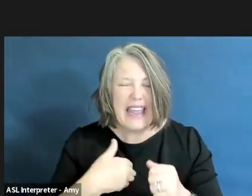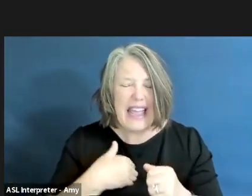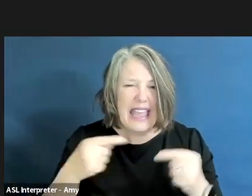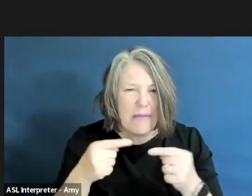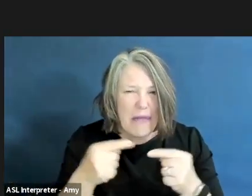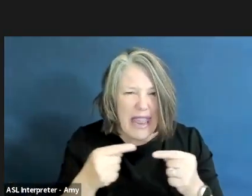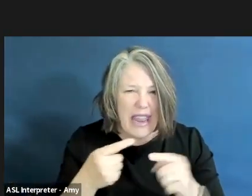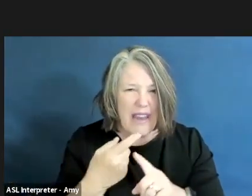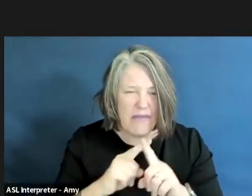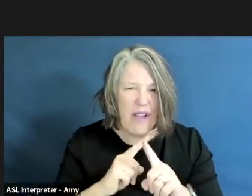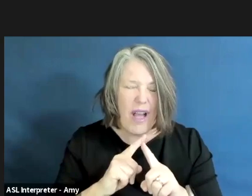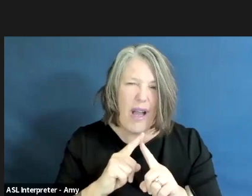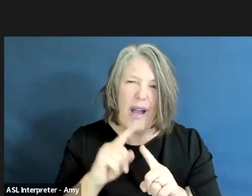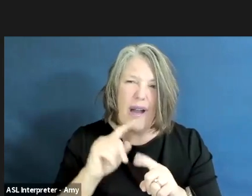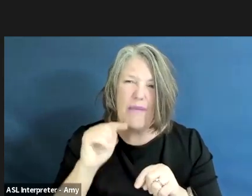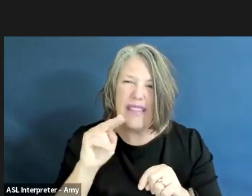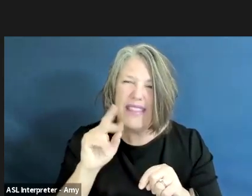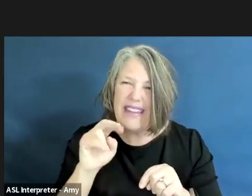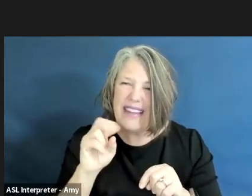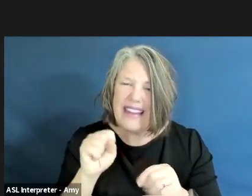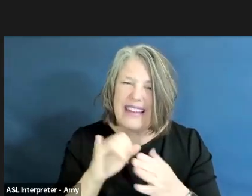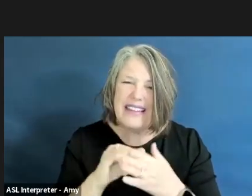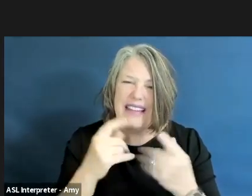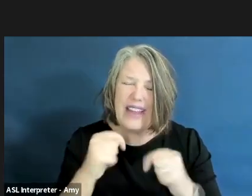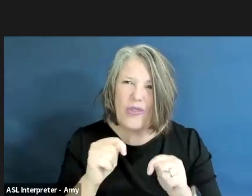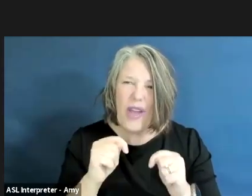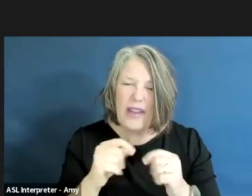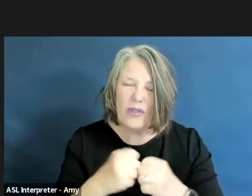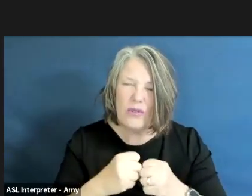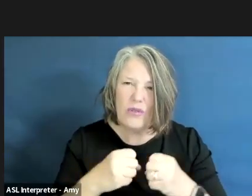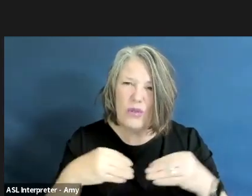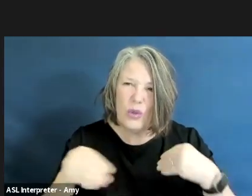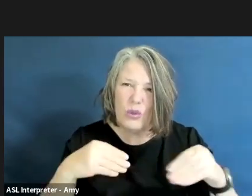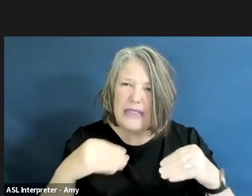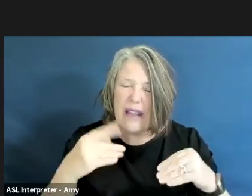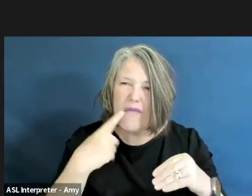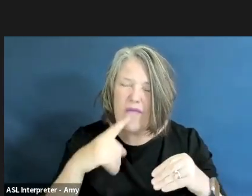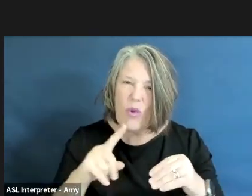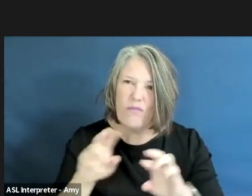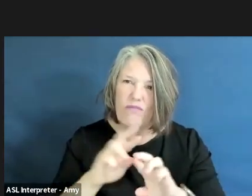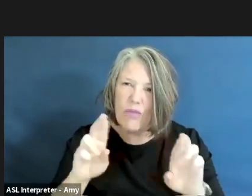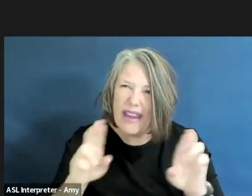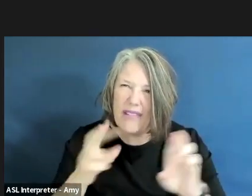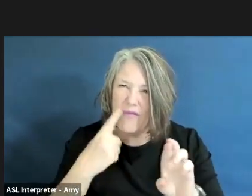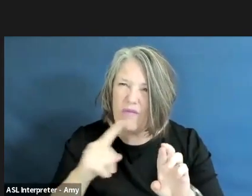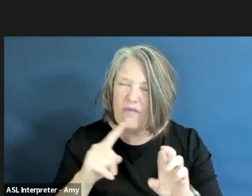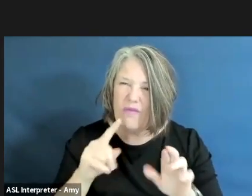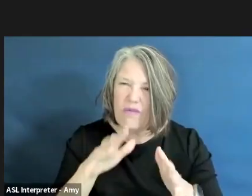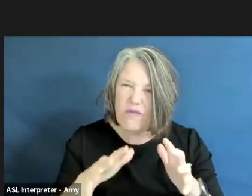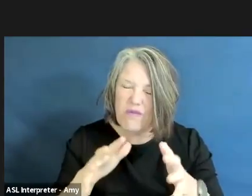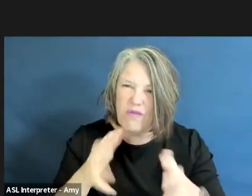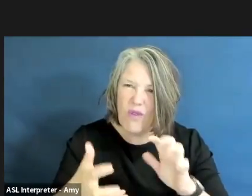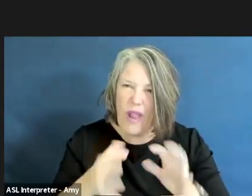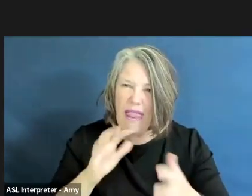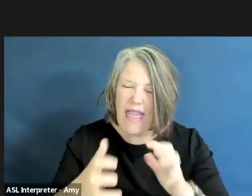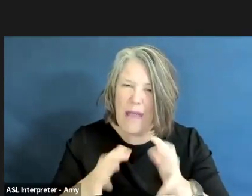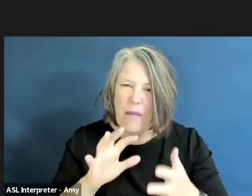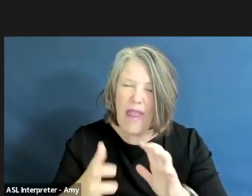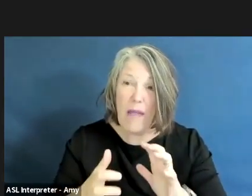the tendons that try to loosen to prepare you for labor, the labor I sought to avoid.